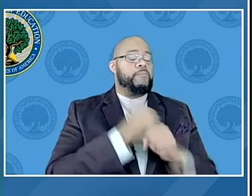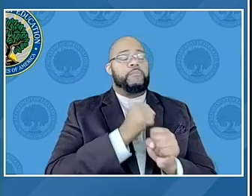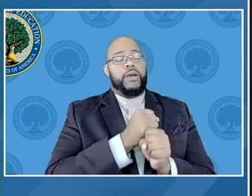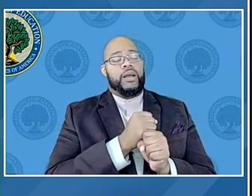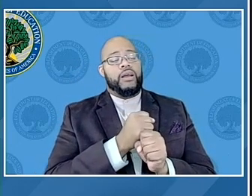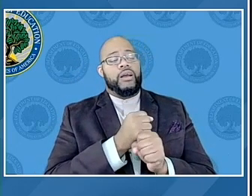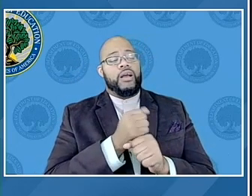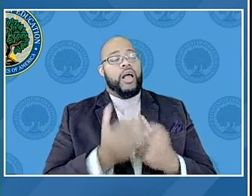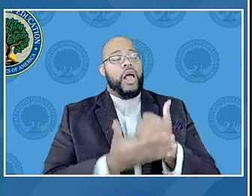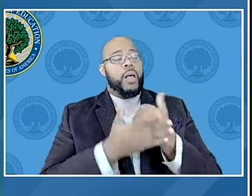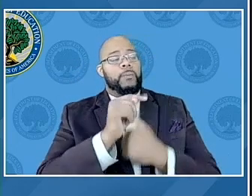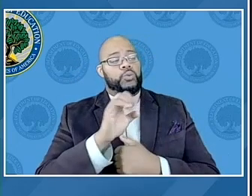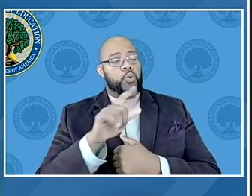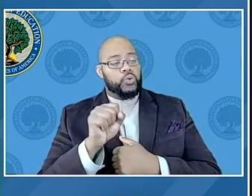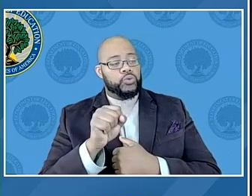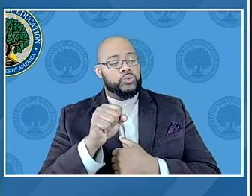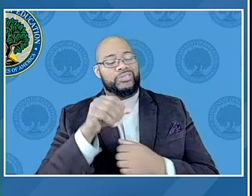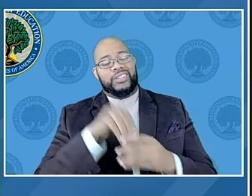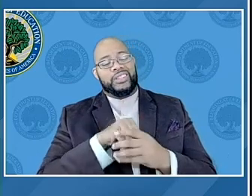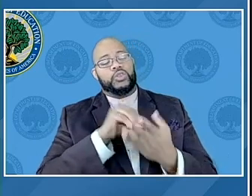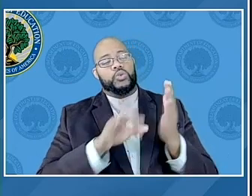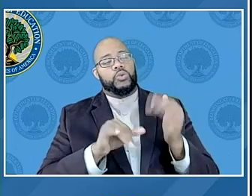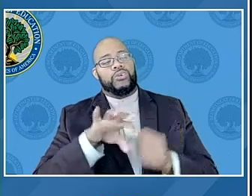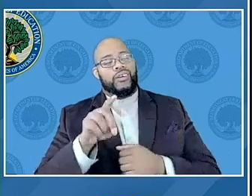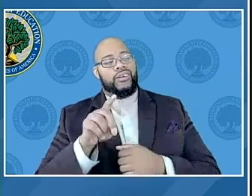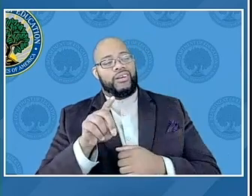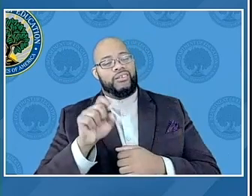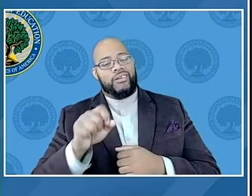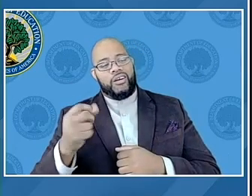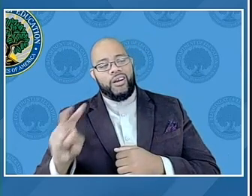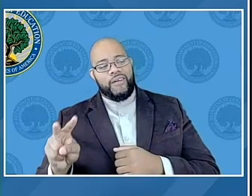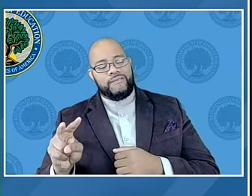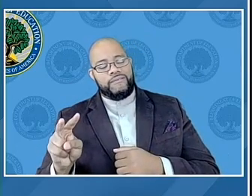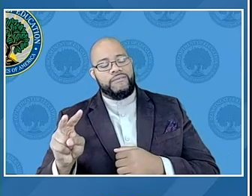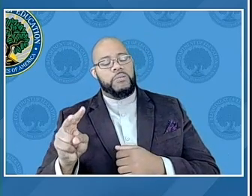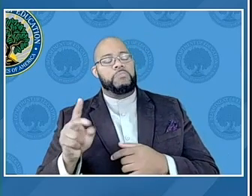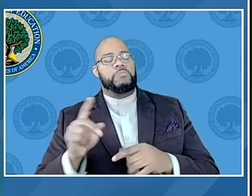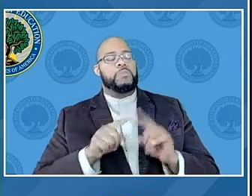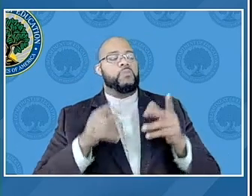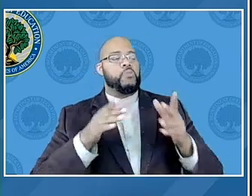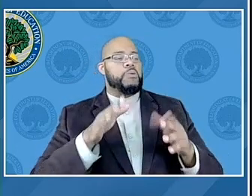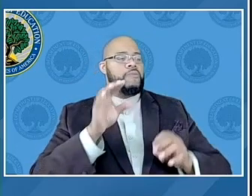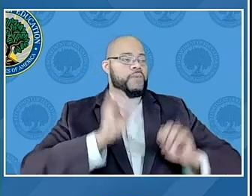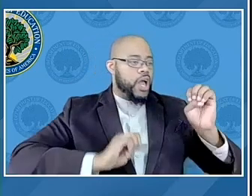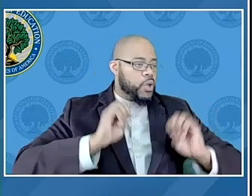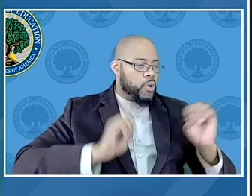within Studentaid.gov. Ways to evaluate which repayment plan is